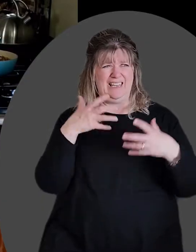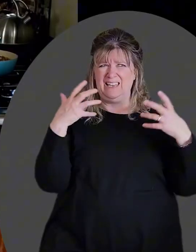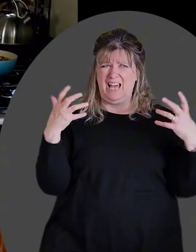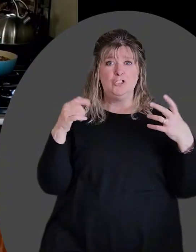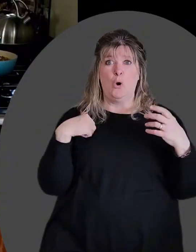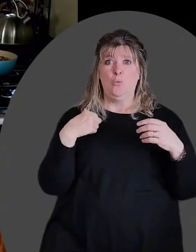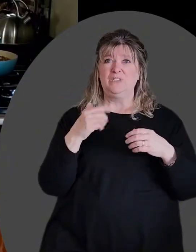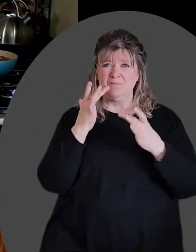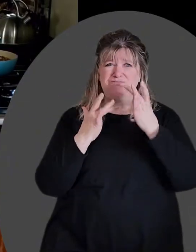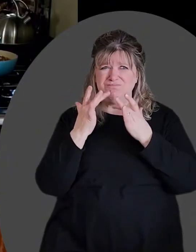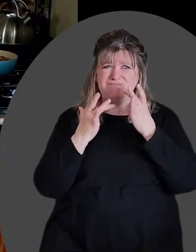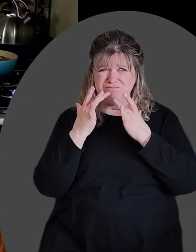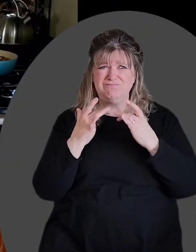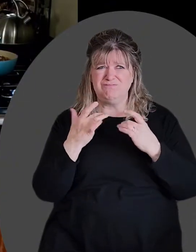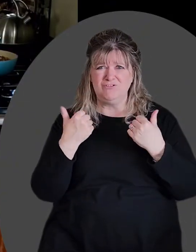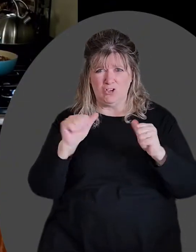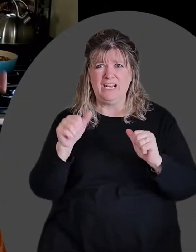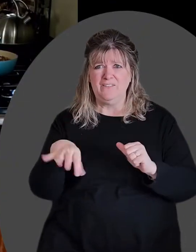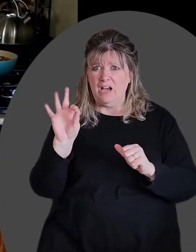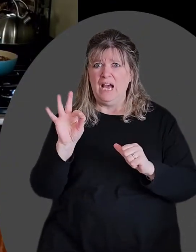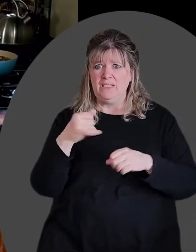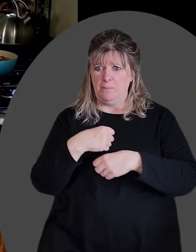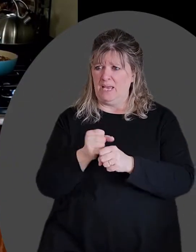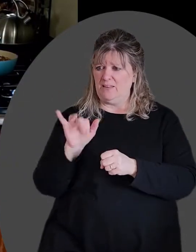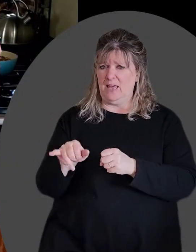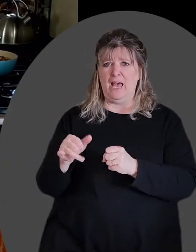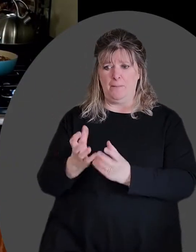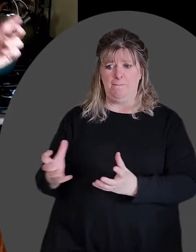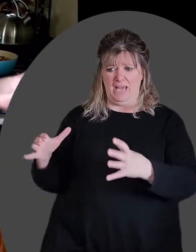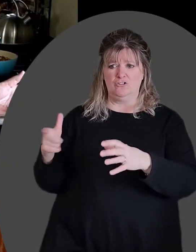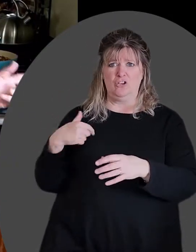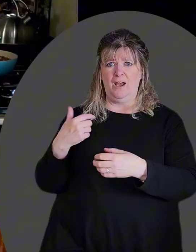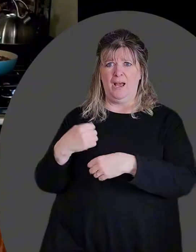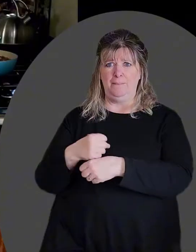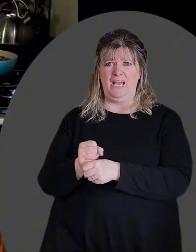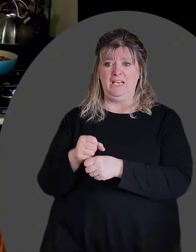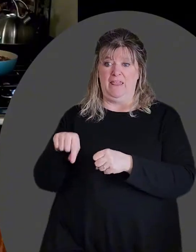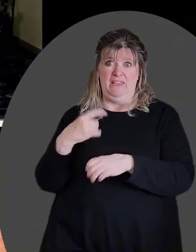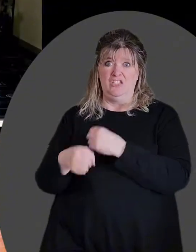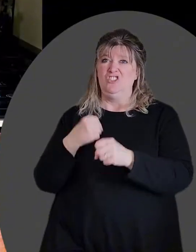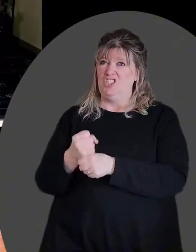finding enough to make that batch that I just made uh this year so